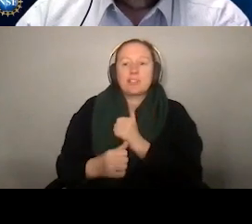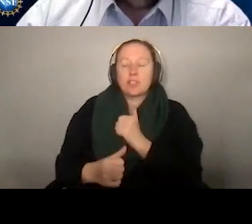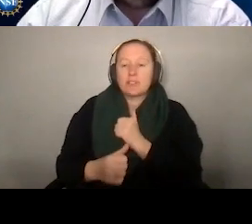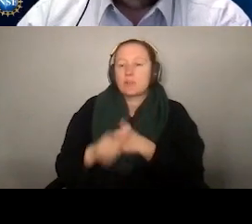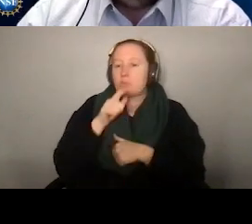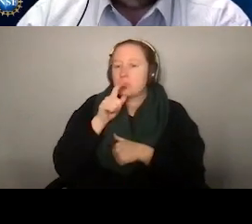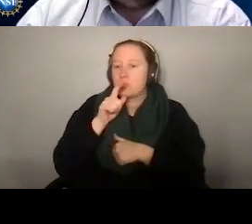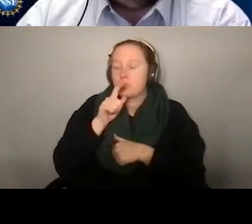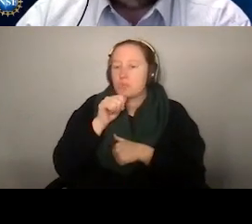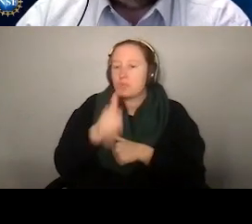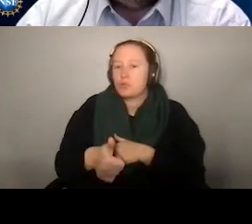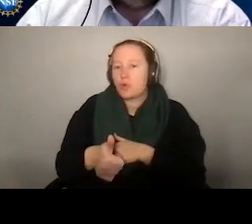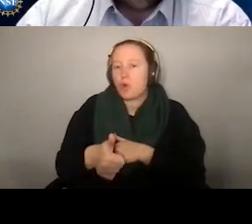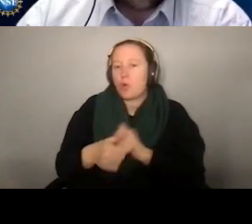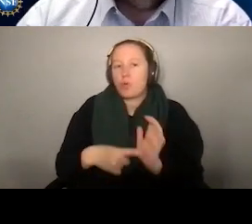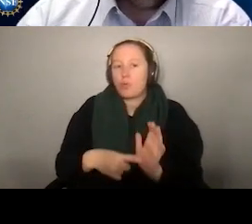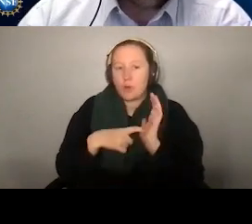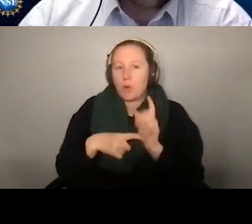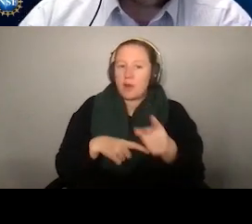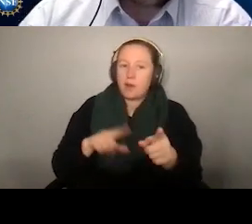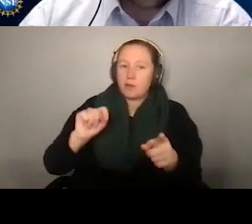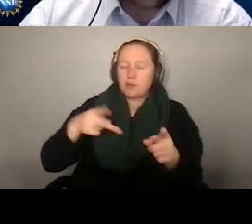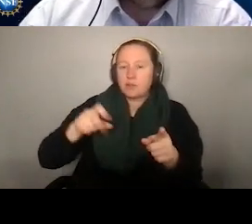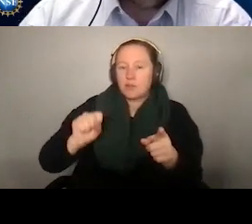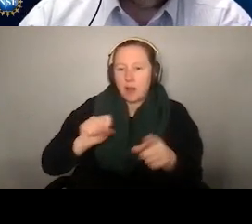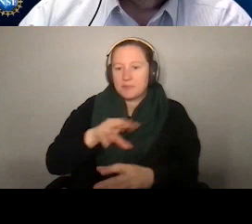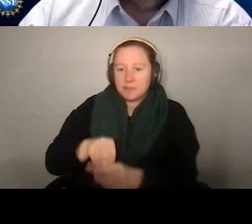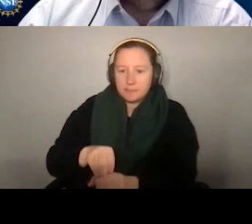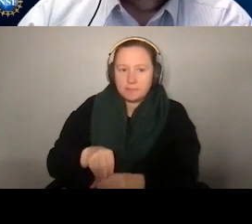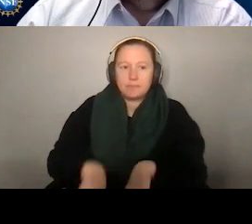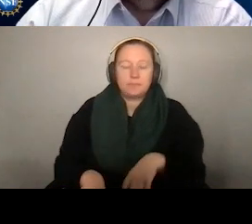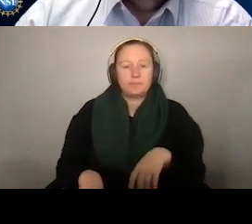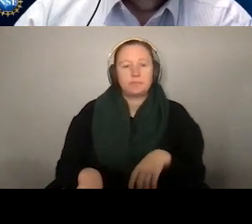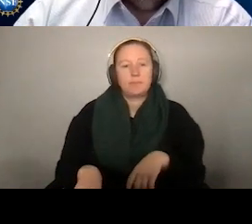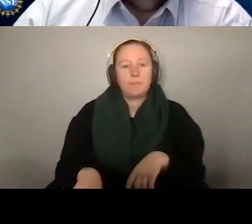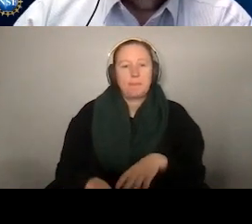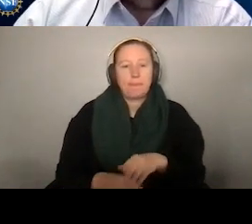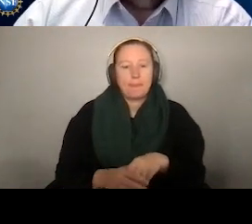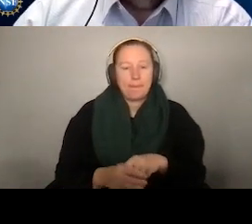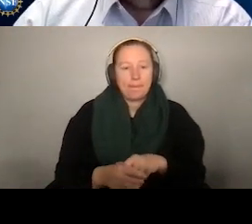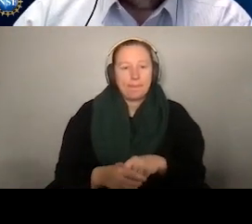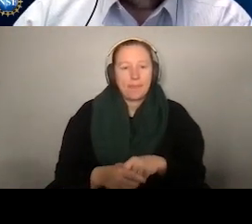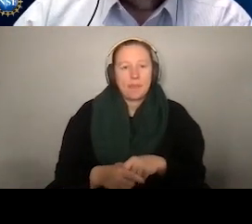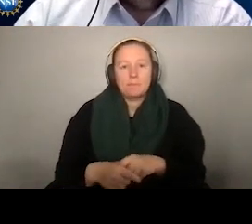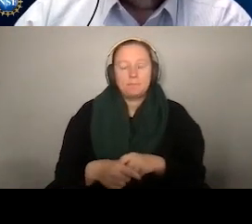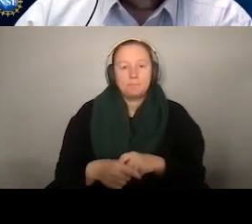be impacted by TOPS offsets. Next, I'm going to talk a bit